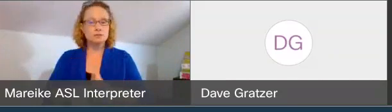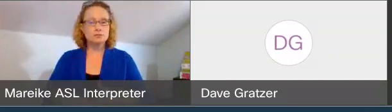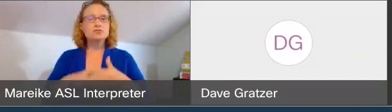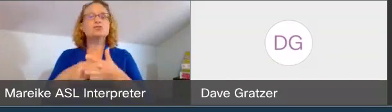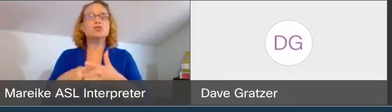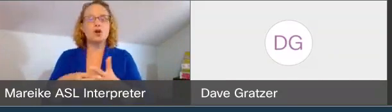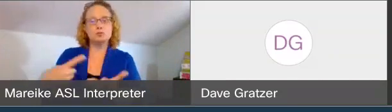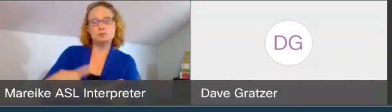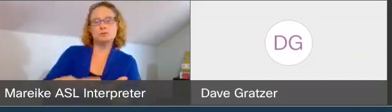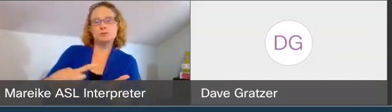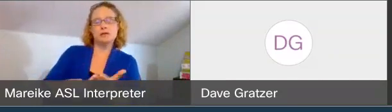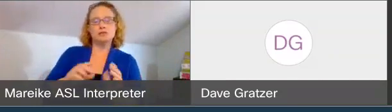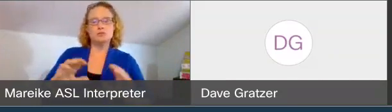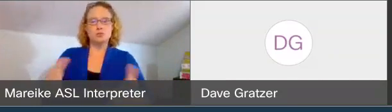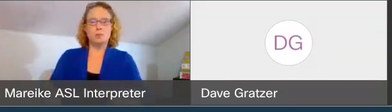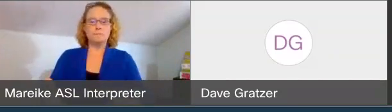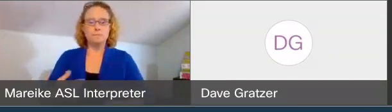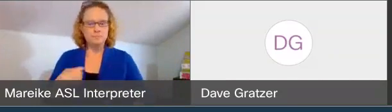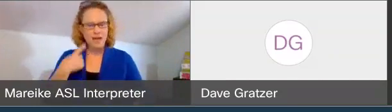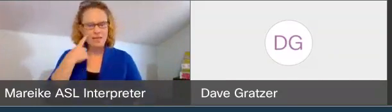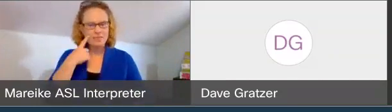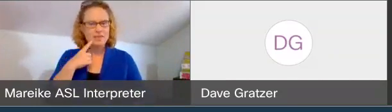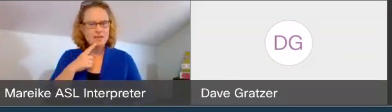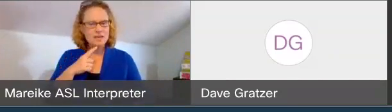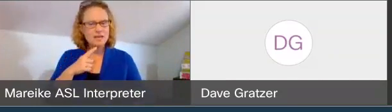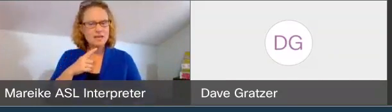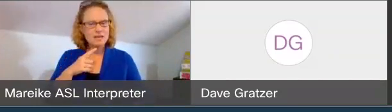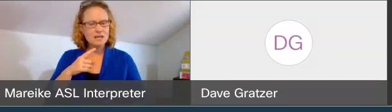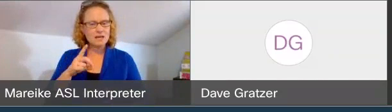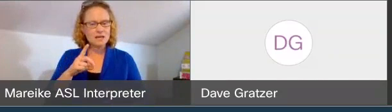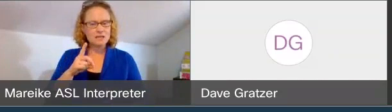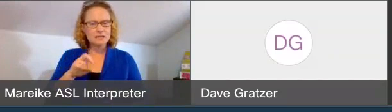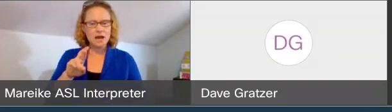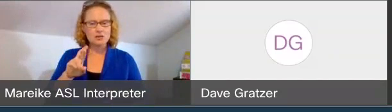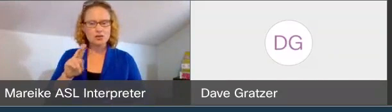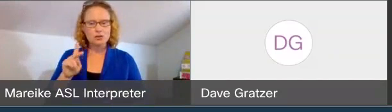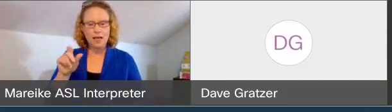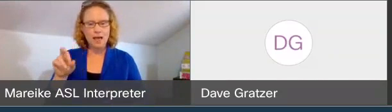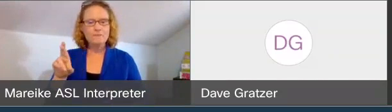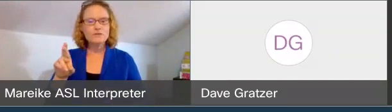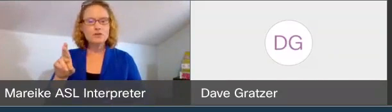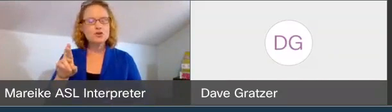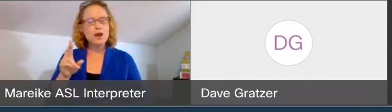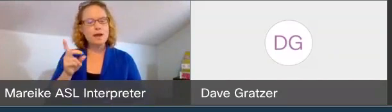the discussion group. And I think Dr. Klaver and Dr. Cuddeback will join us back on the screen so